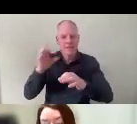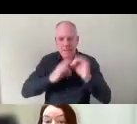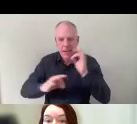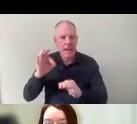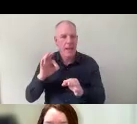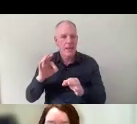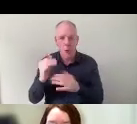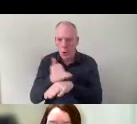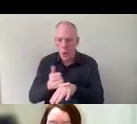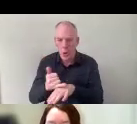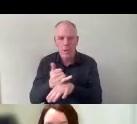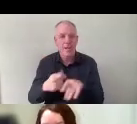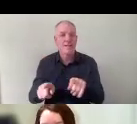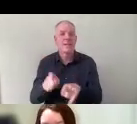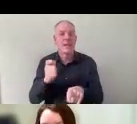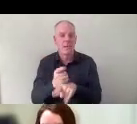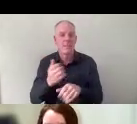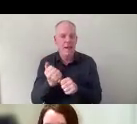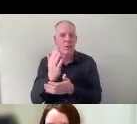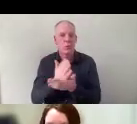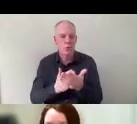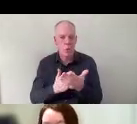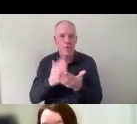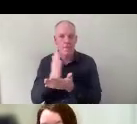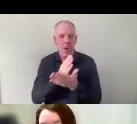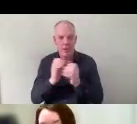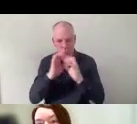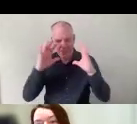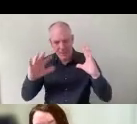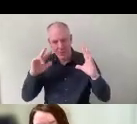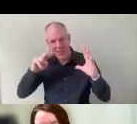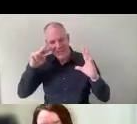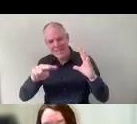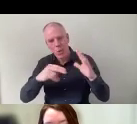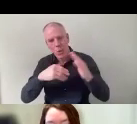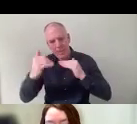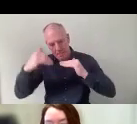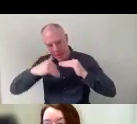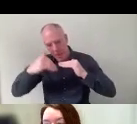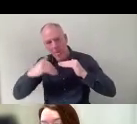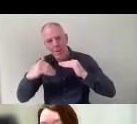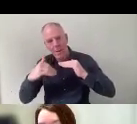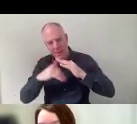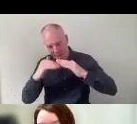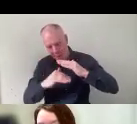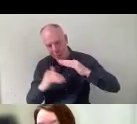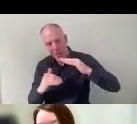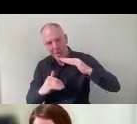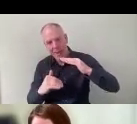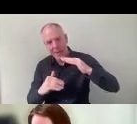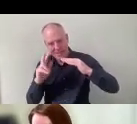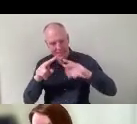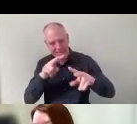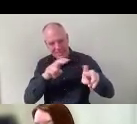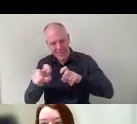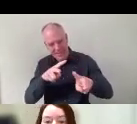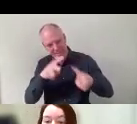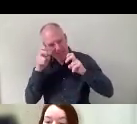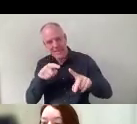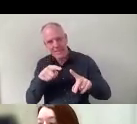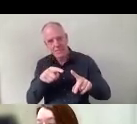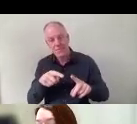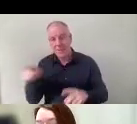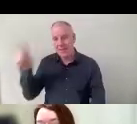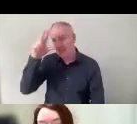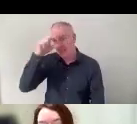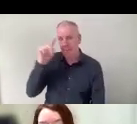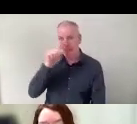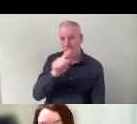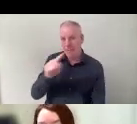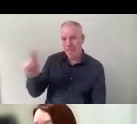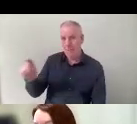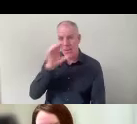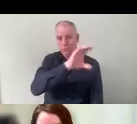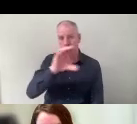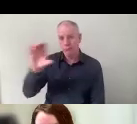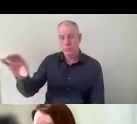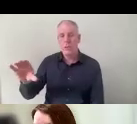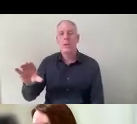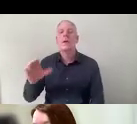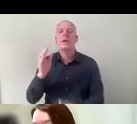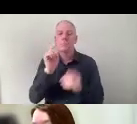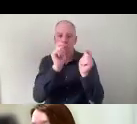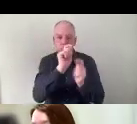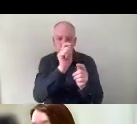while also allowing some level of transparency to view the layers below and have that remain perceptible. So here's an example of an area where some retouching was done in